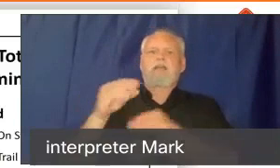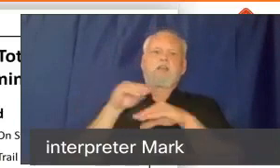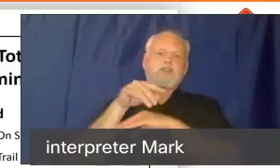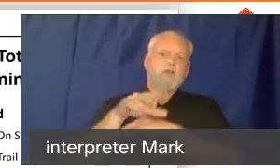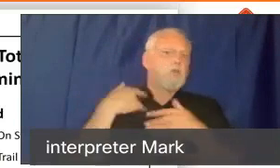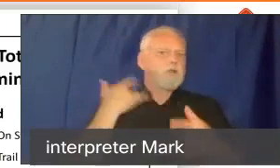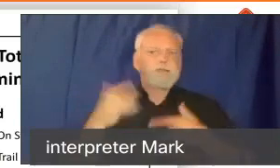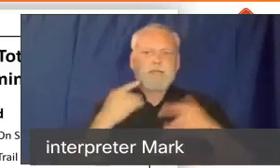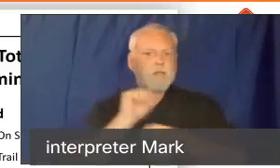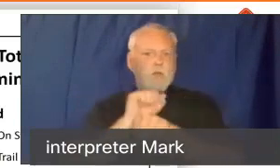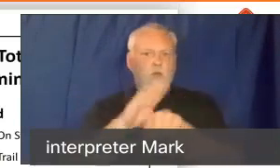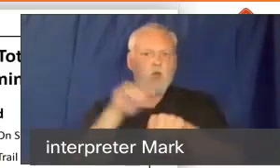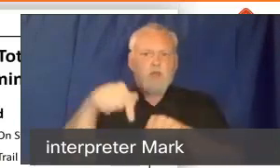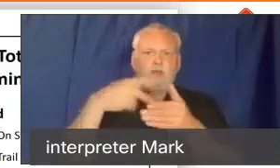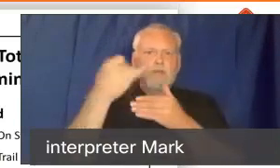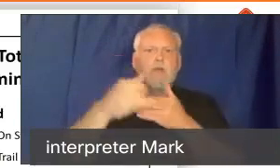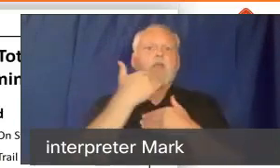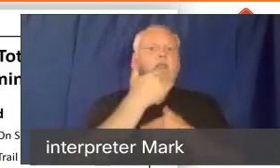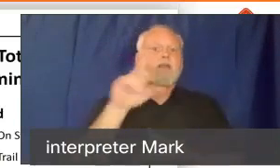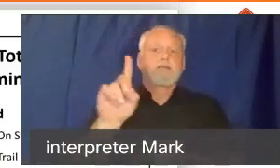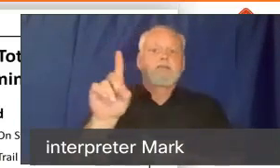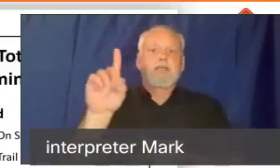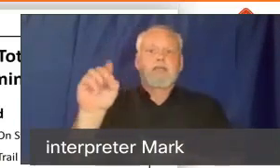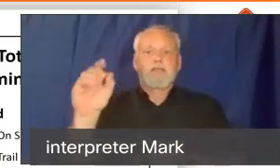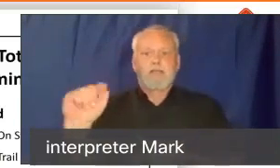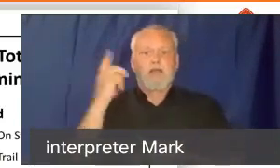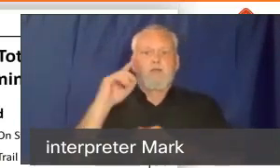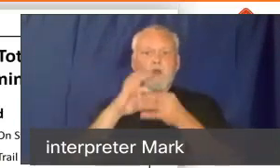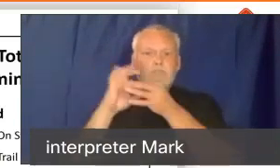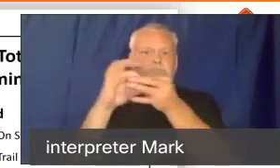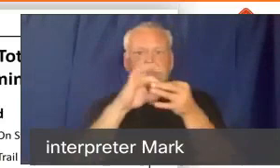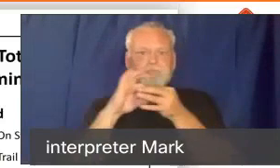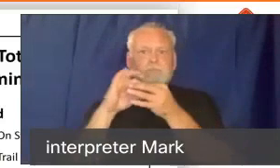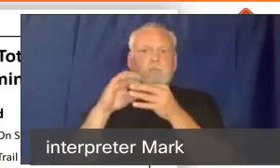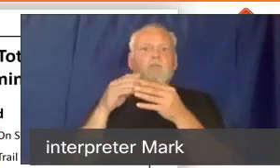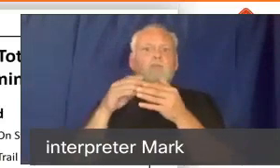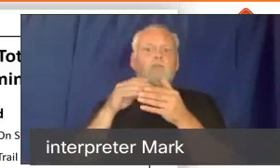I also want to say, thanks to, for their collaborative approach and guidance. We work through the design process.